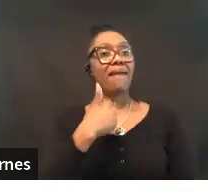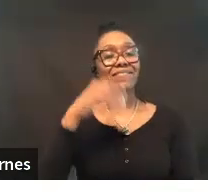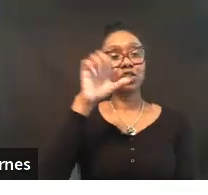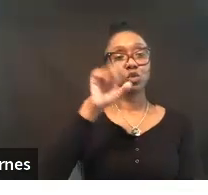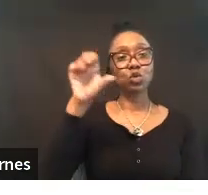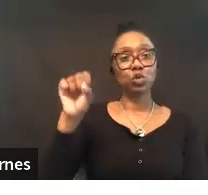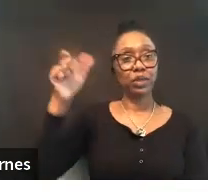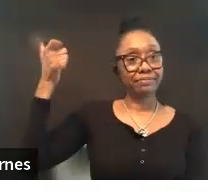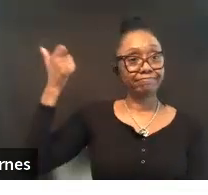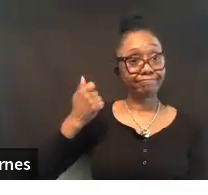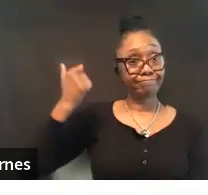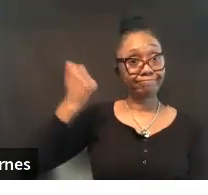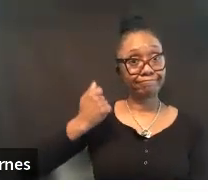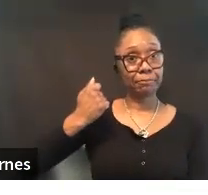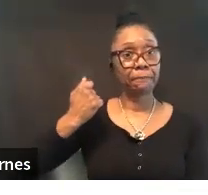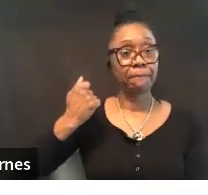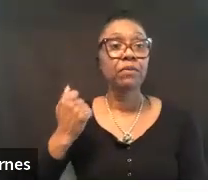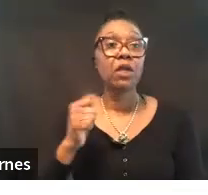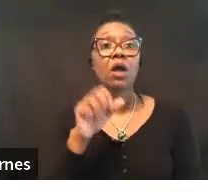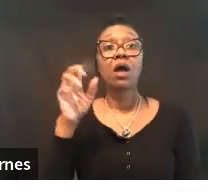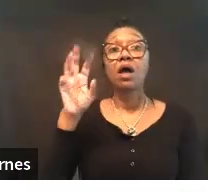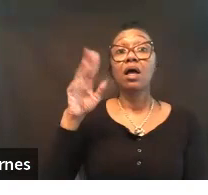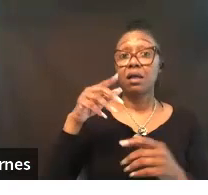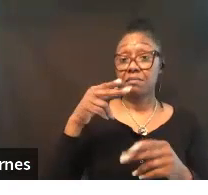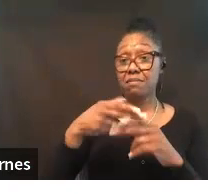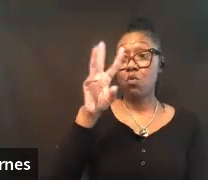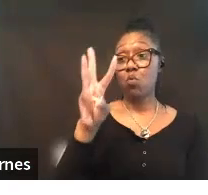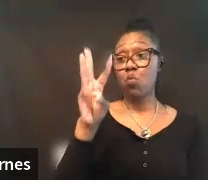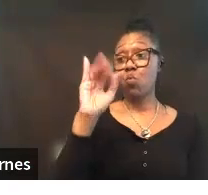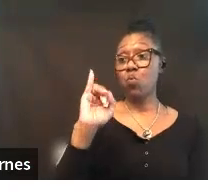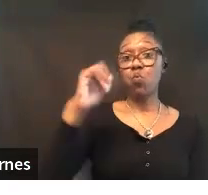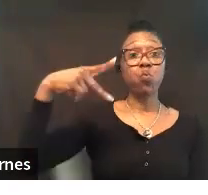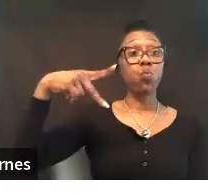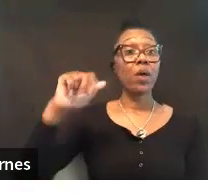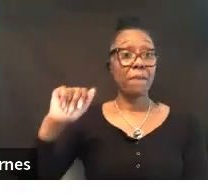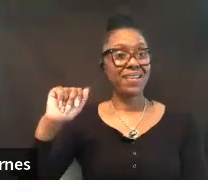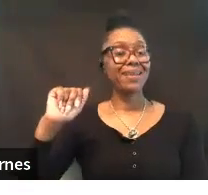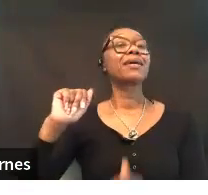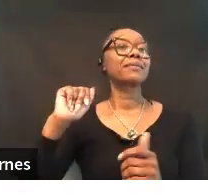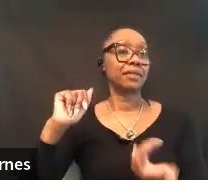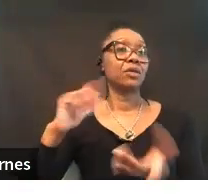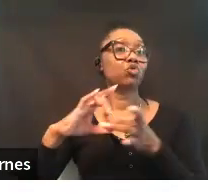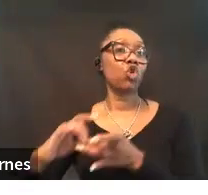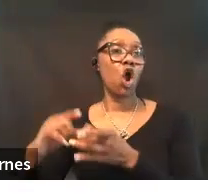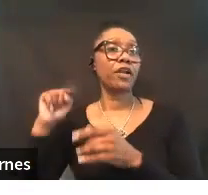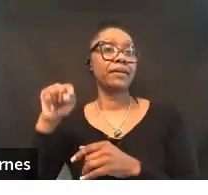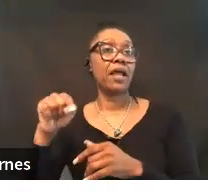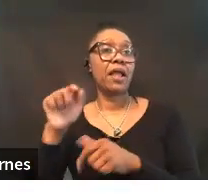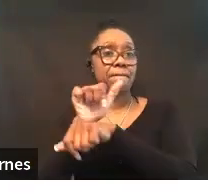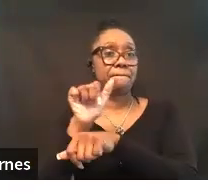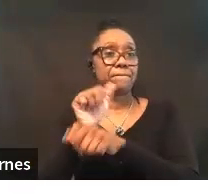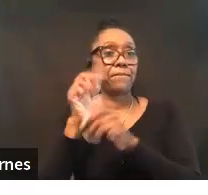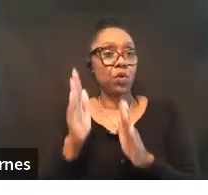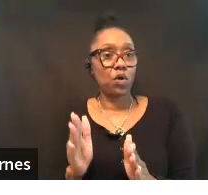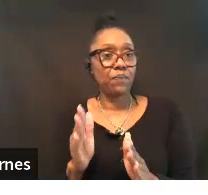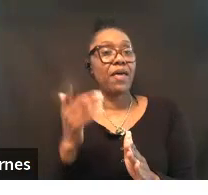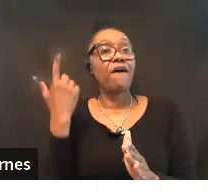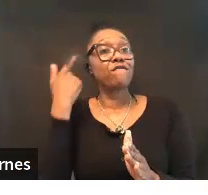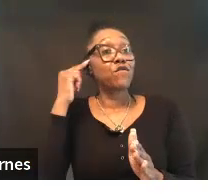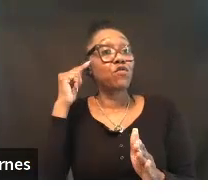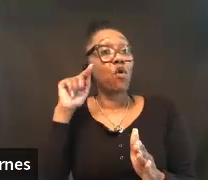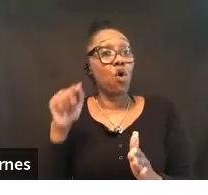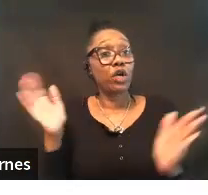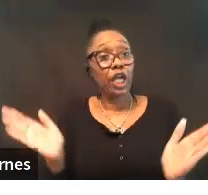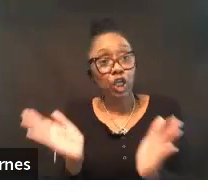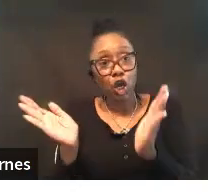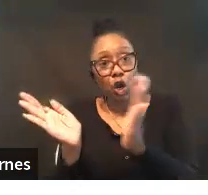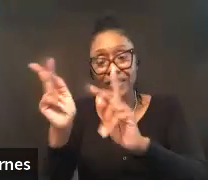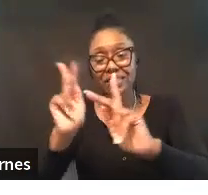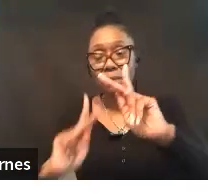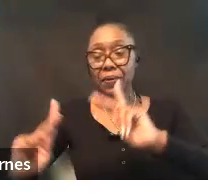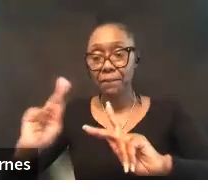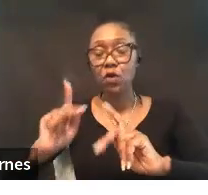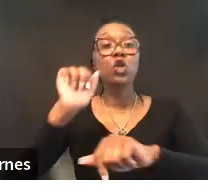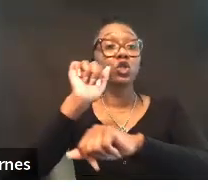So as I stated, WIPA is about employment. The mission of the WIPA program is to promote employment and financial independence.